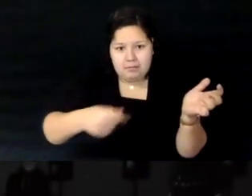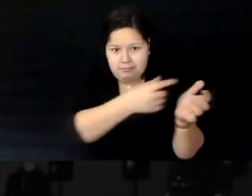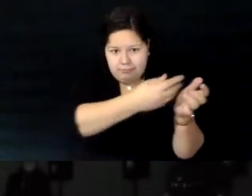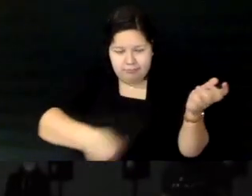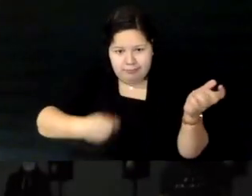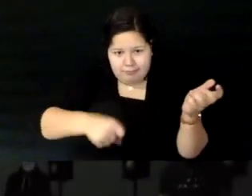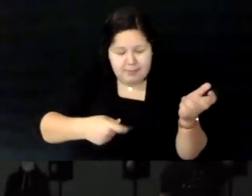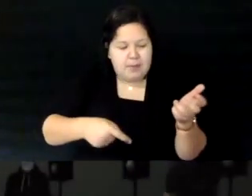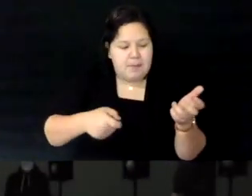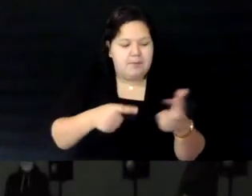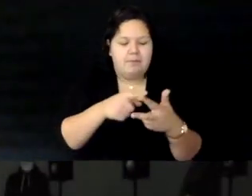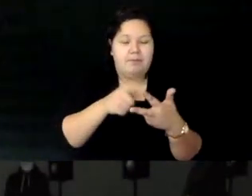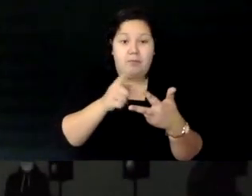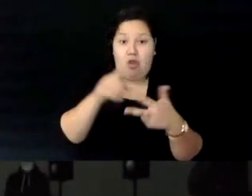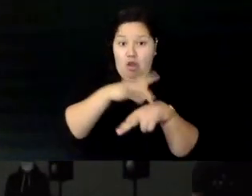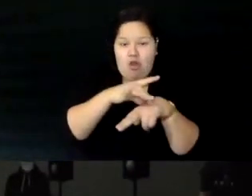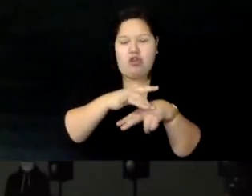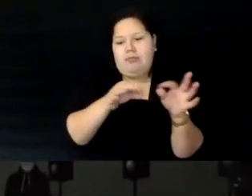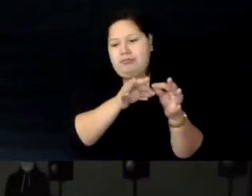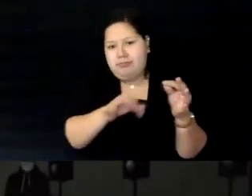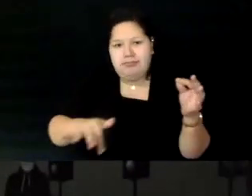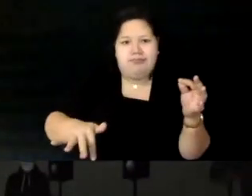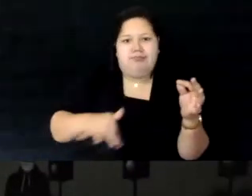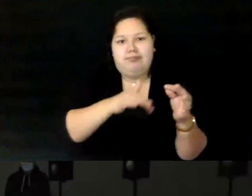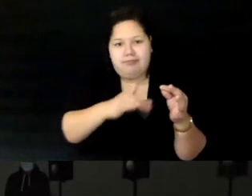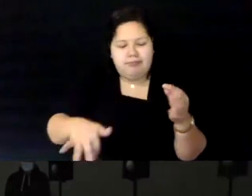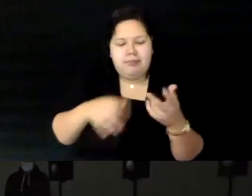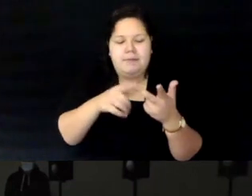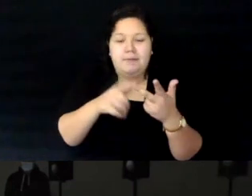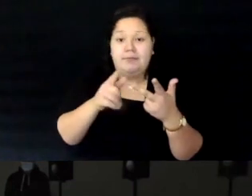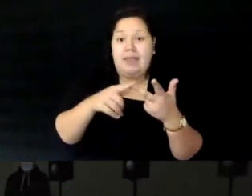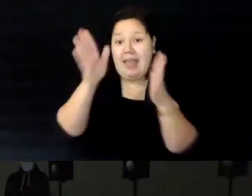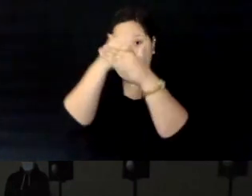on the strings, and then 'heavens' is when you play harmonics on the strings. And I